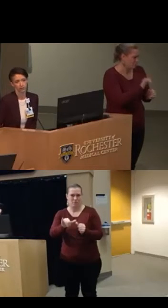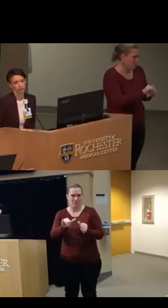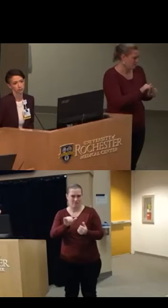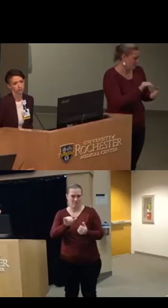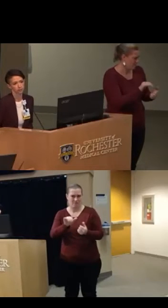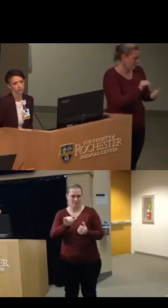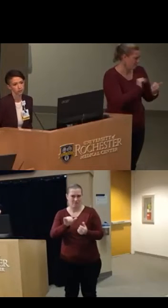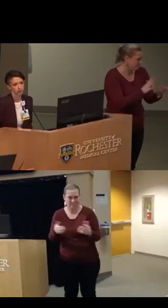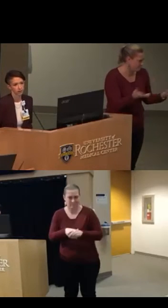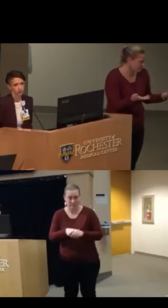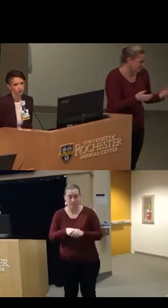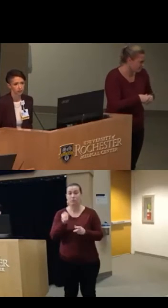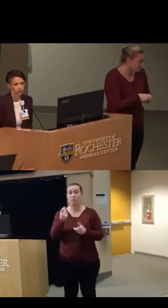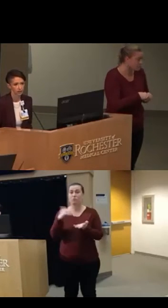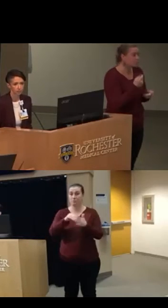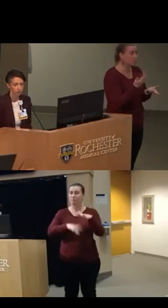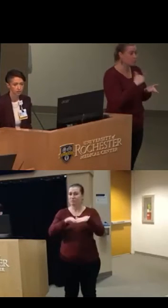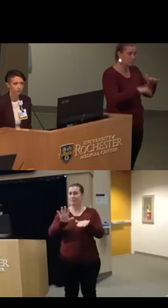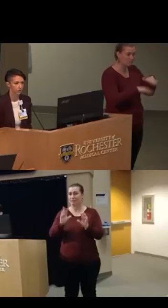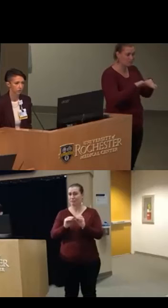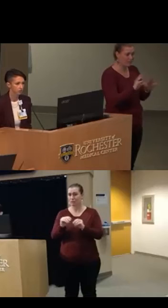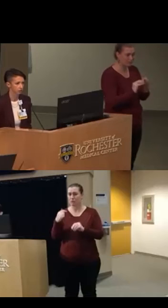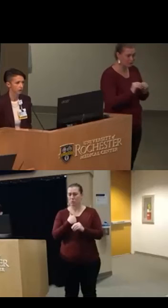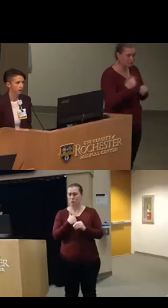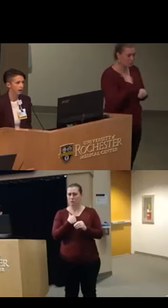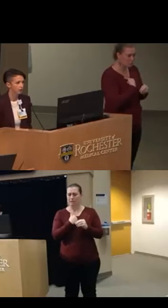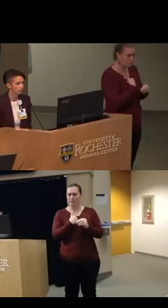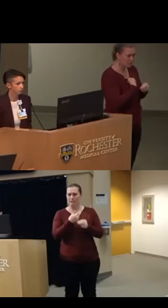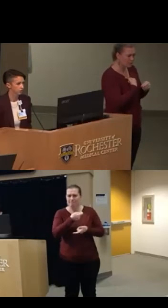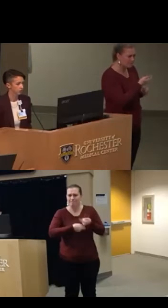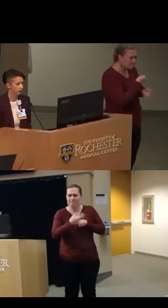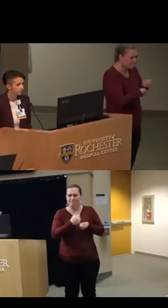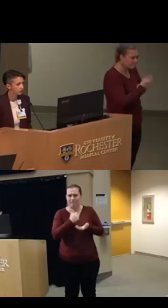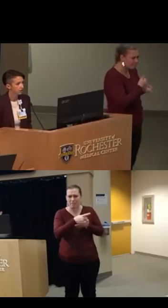sessions or fewer is understand a little bit more about the situation so how is stress showing up